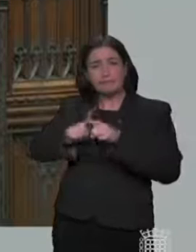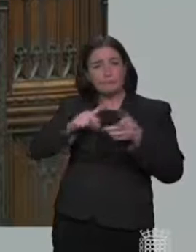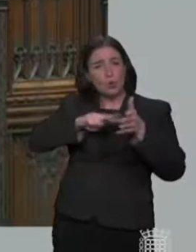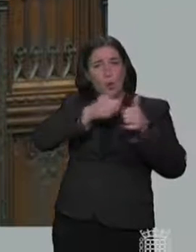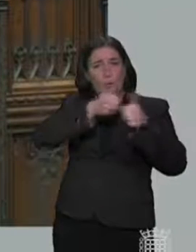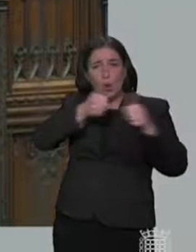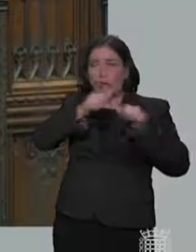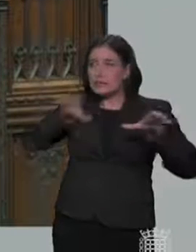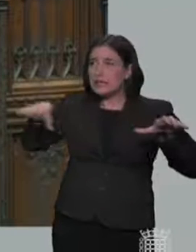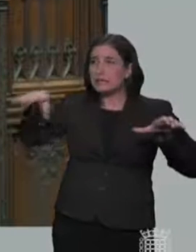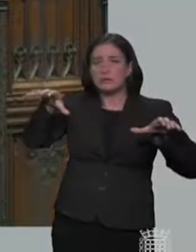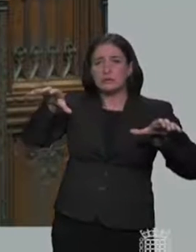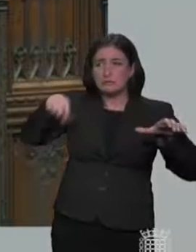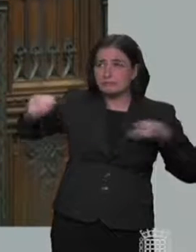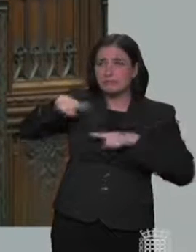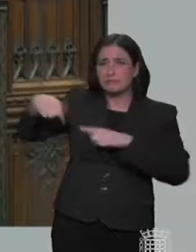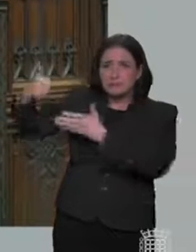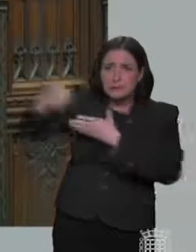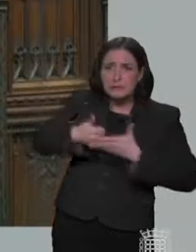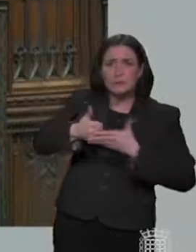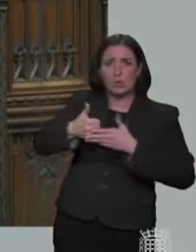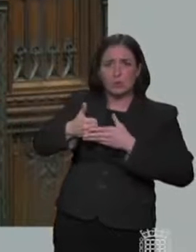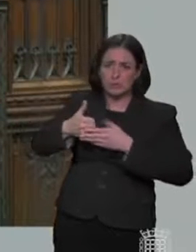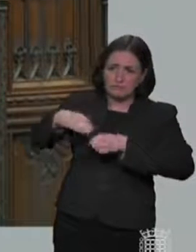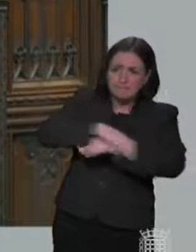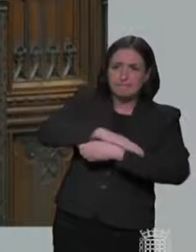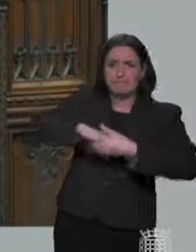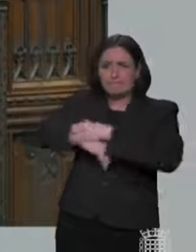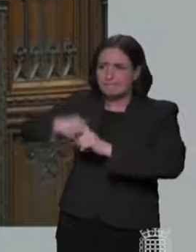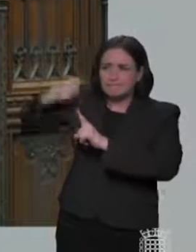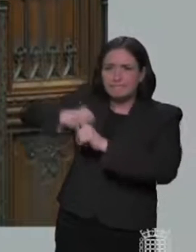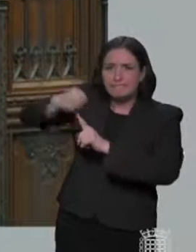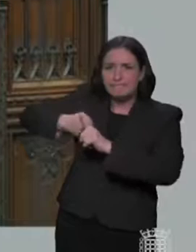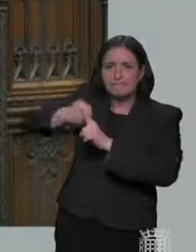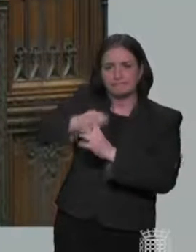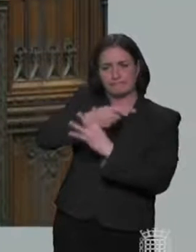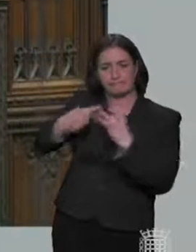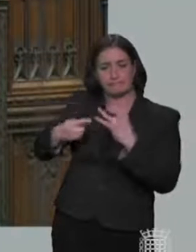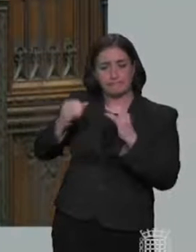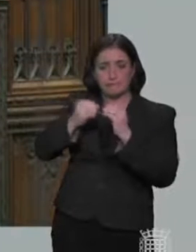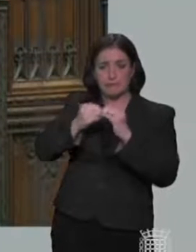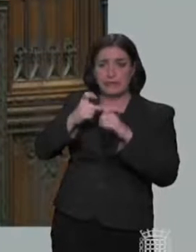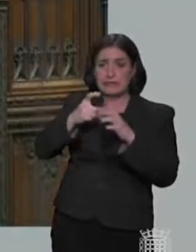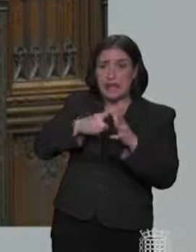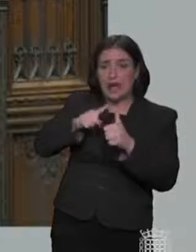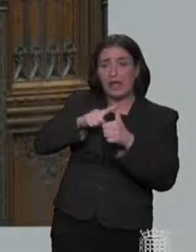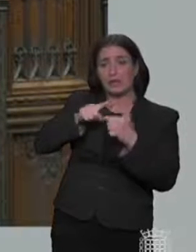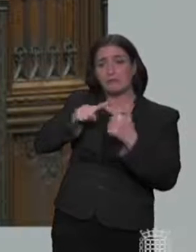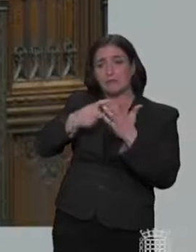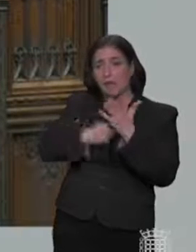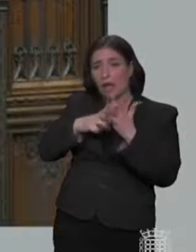and pushed for such a private members bill not least the bda the rnid all other organizations